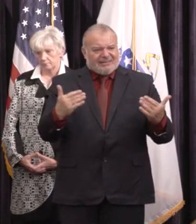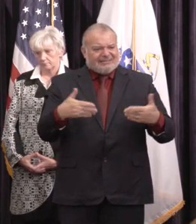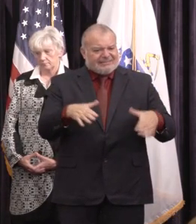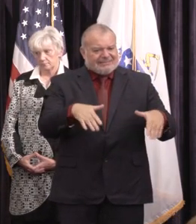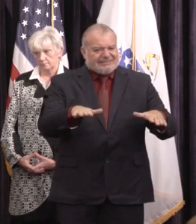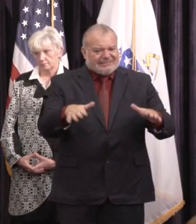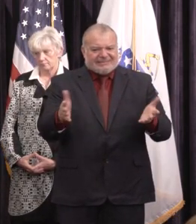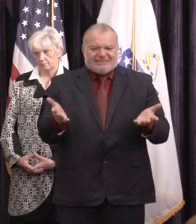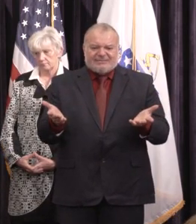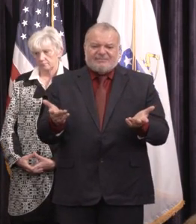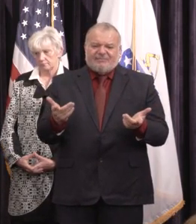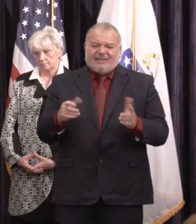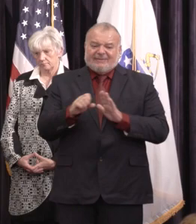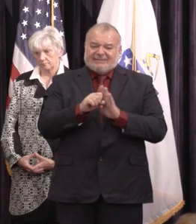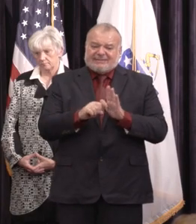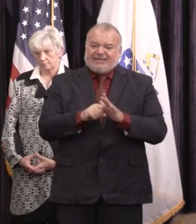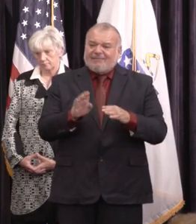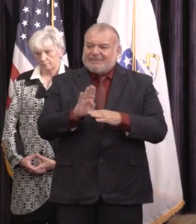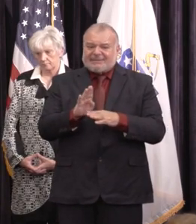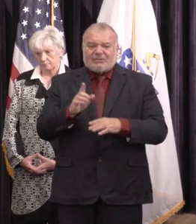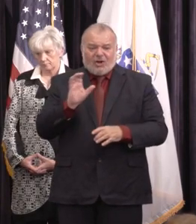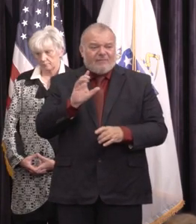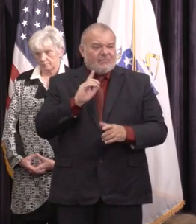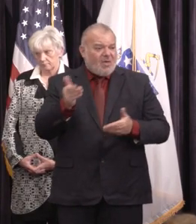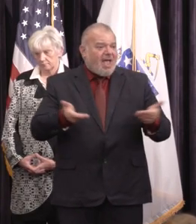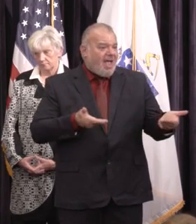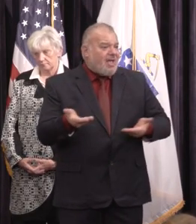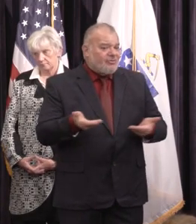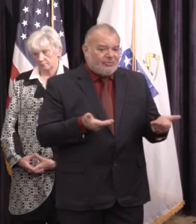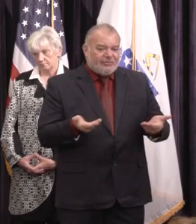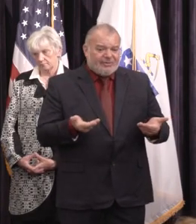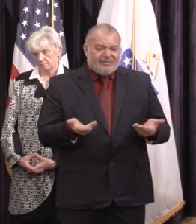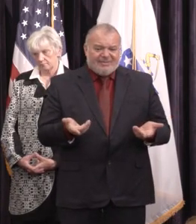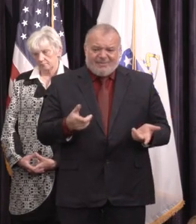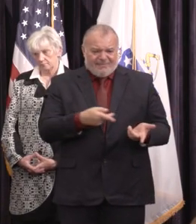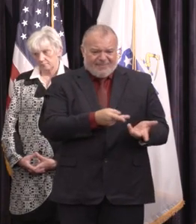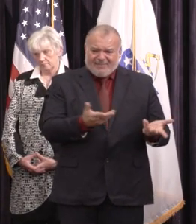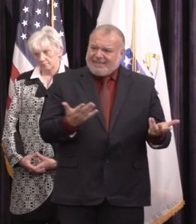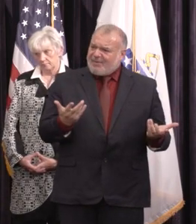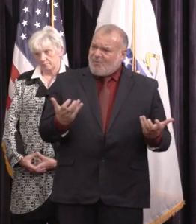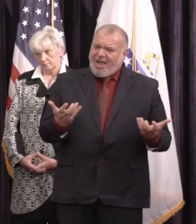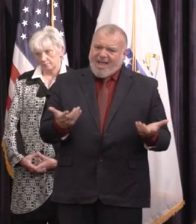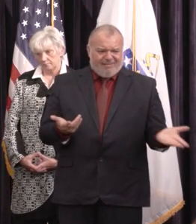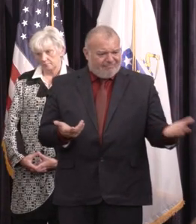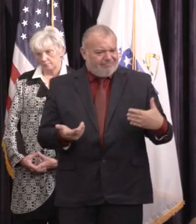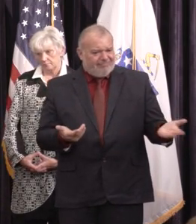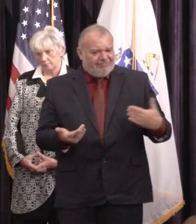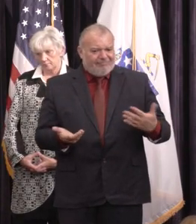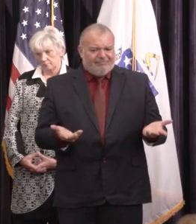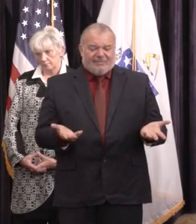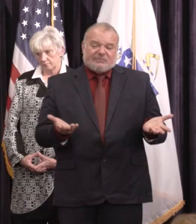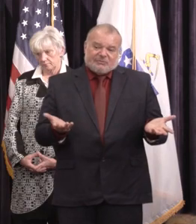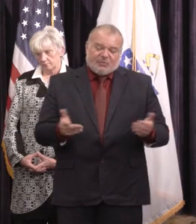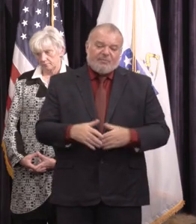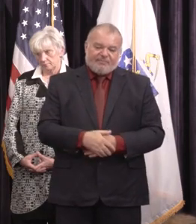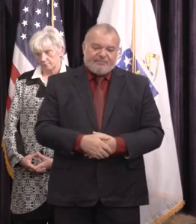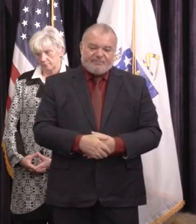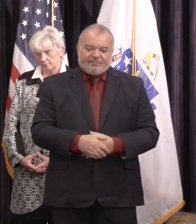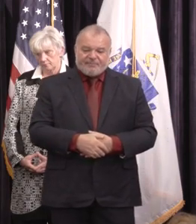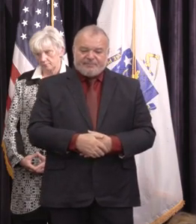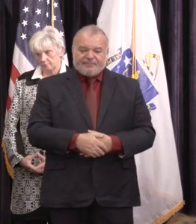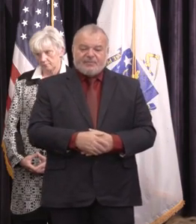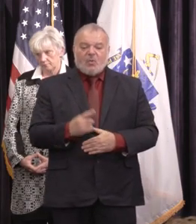across industries looking to employ people. We have also engaged with mass hire and our